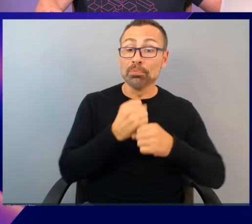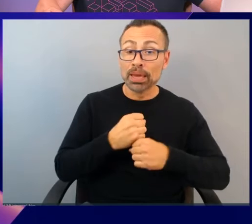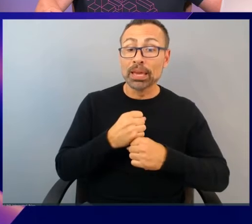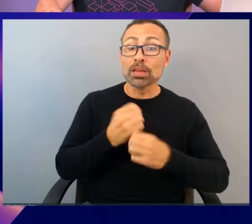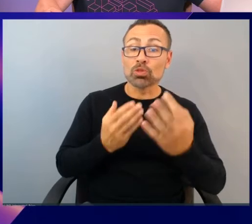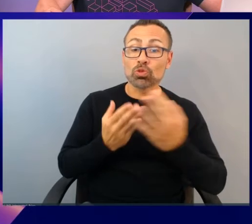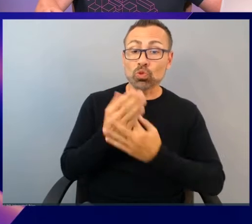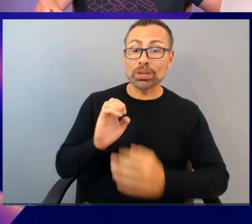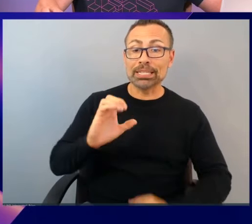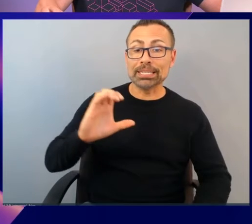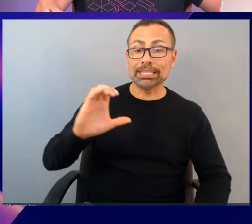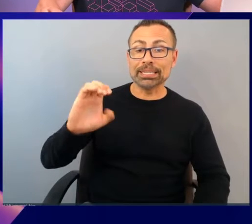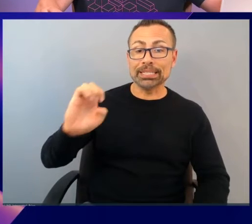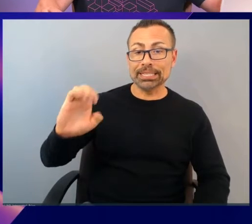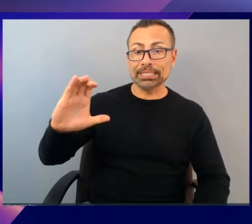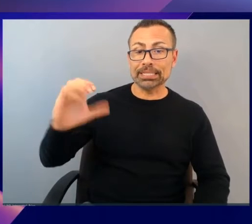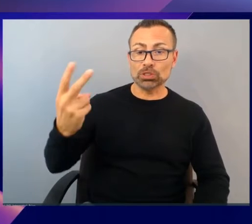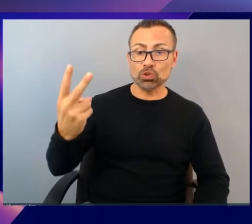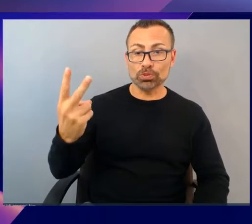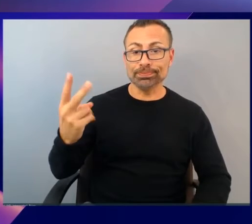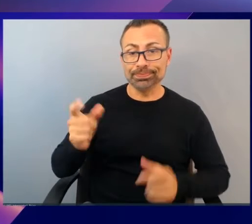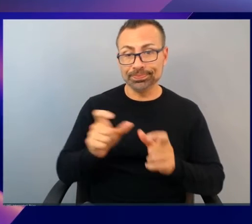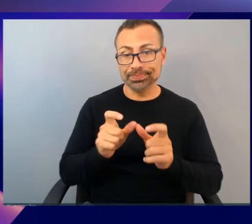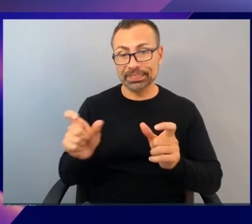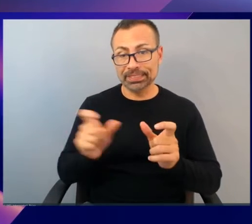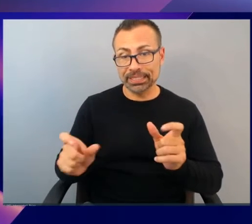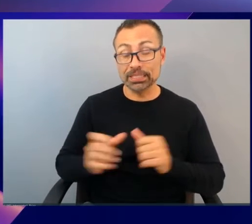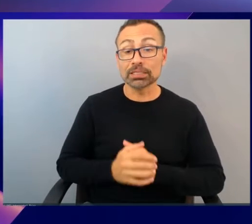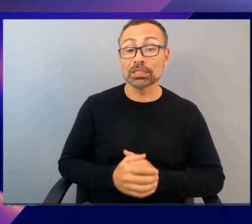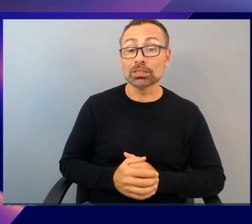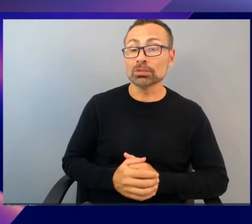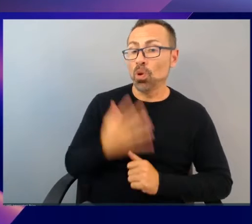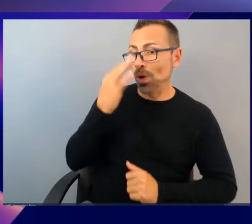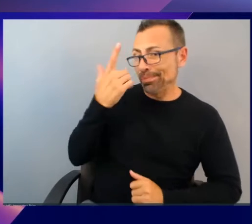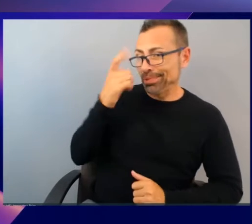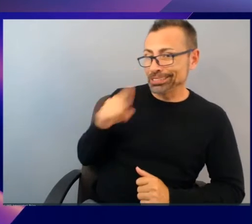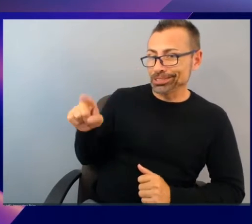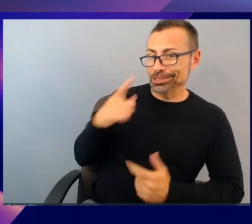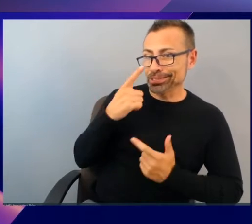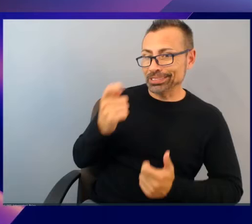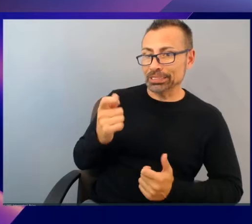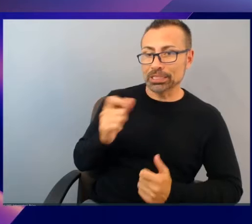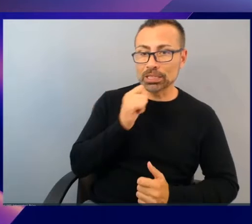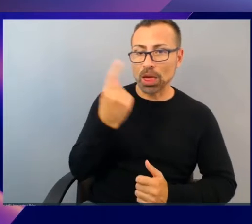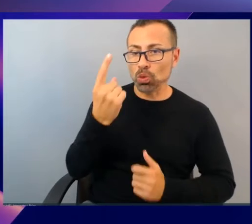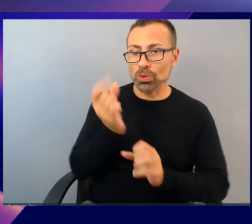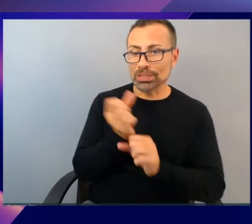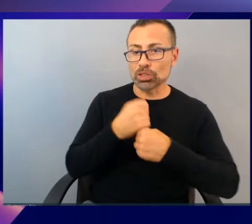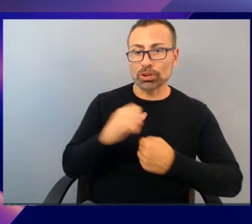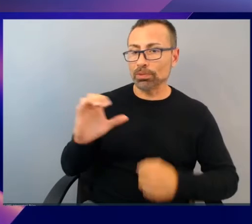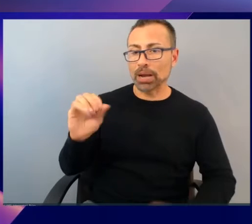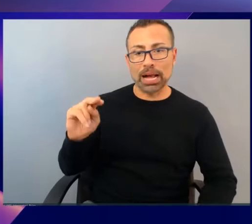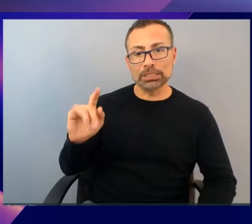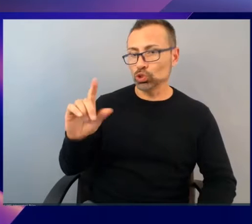Right, because those would be the ones that we are interested in, not the ones that are created from console login or something like that. - Exactly, that's correct.